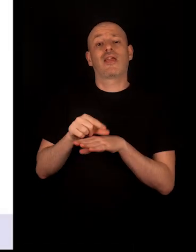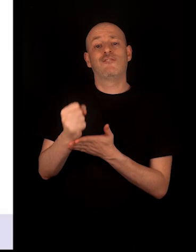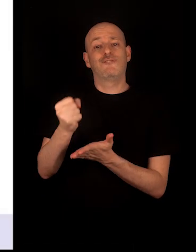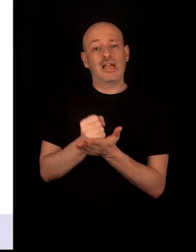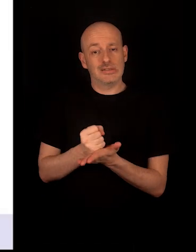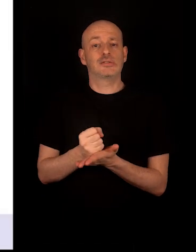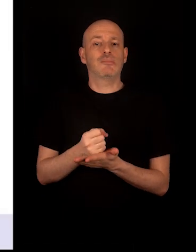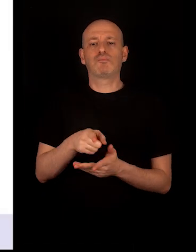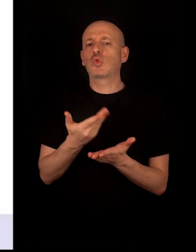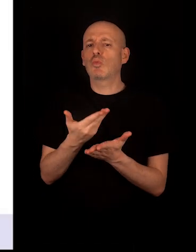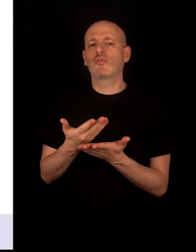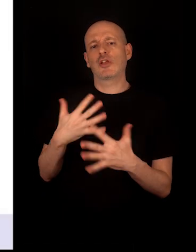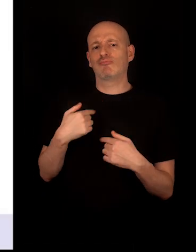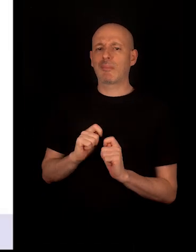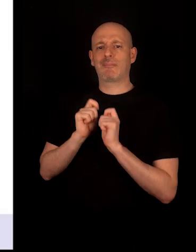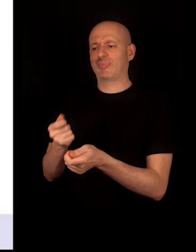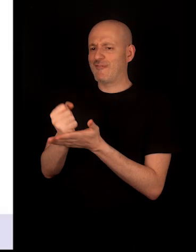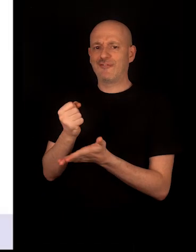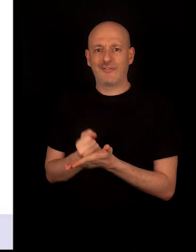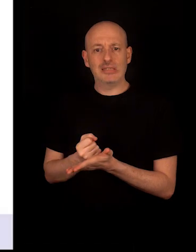Any document proving you applied for and received a visa